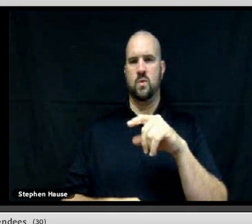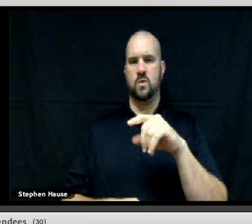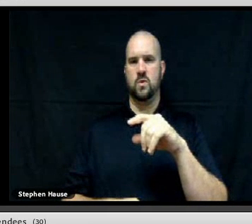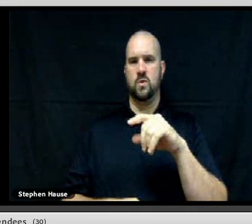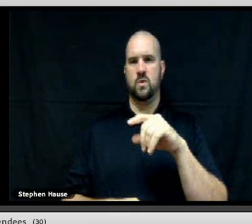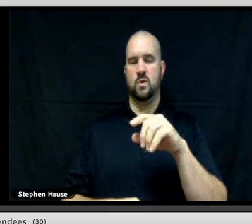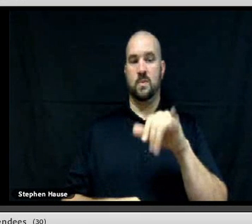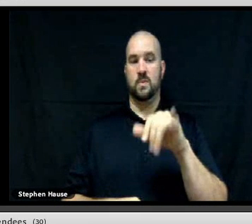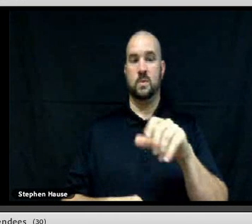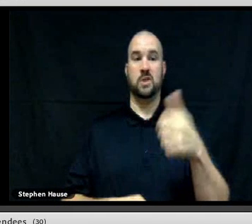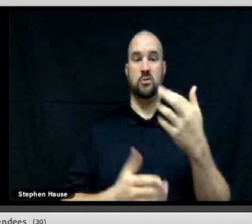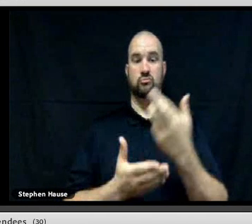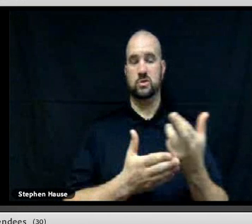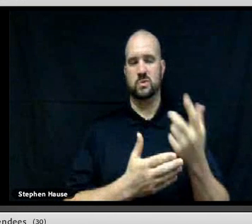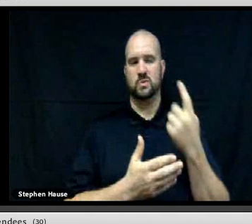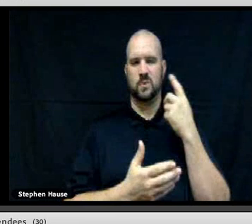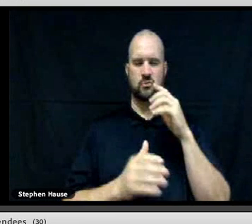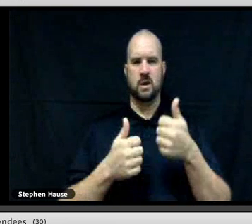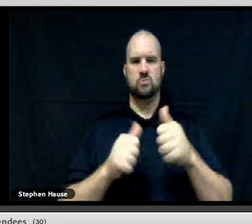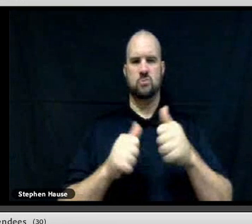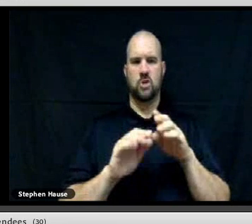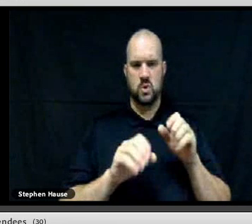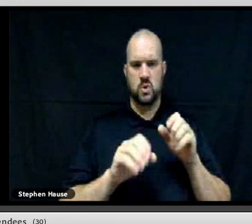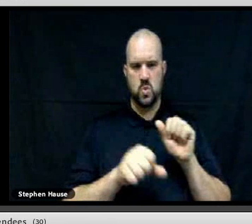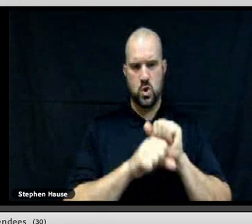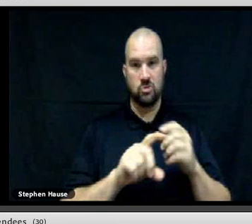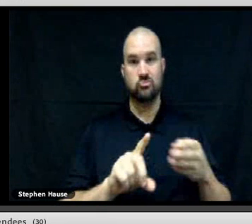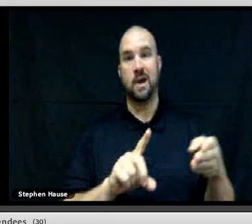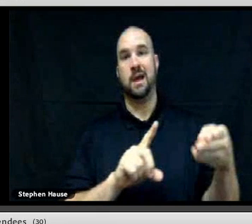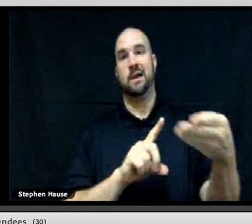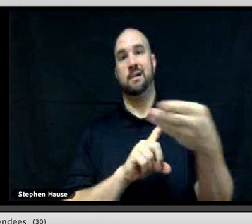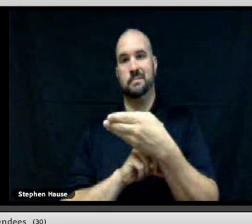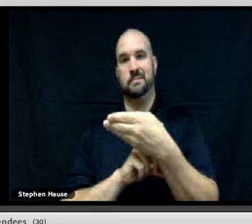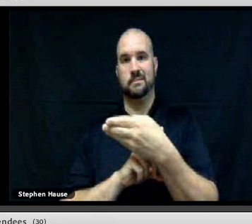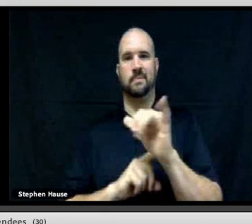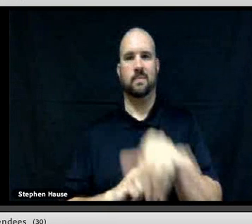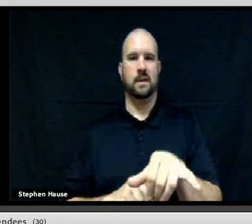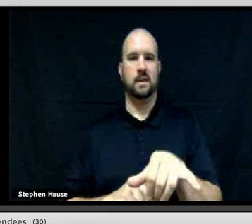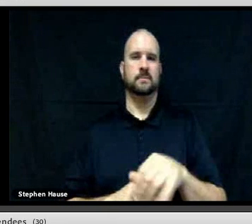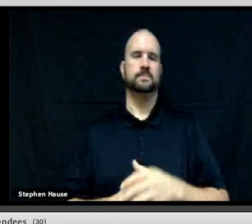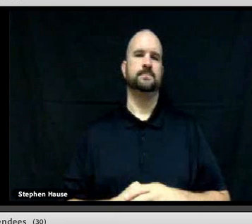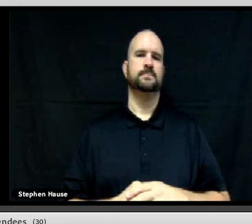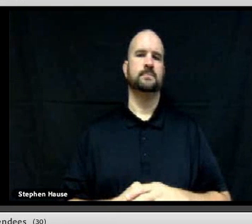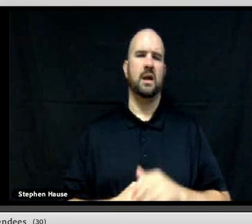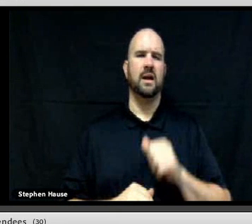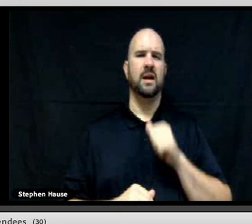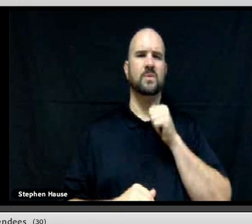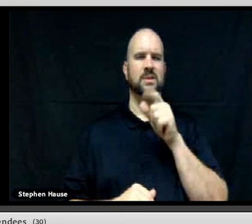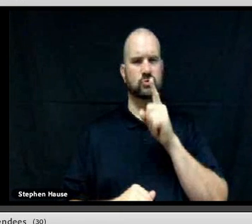But, um, I wasn't quite sure, since it's -- again, they would be getting a thumbnail,